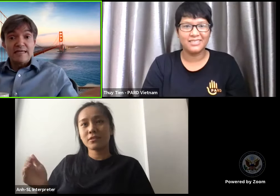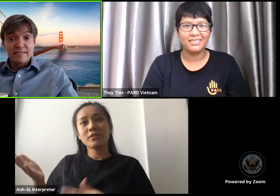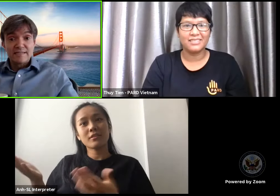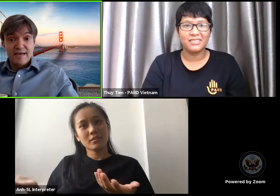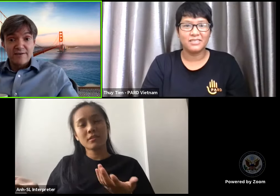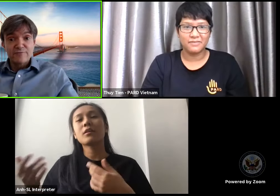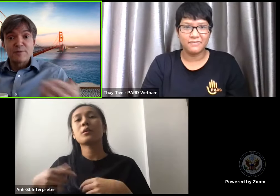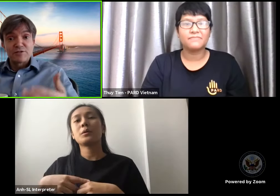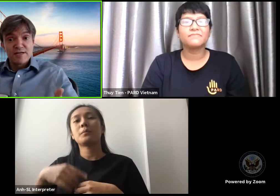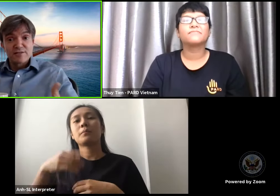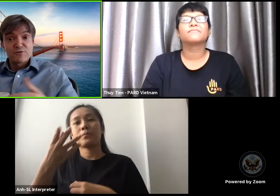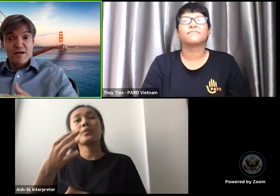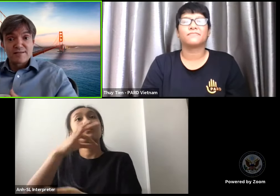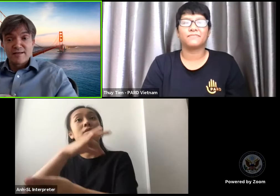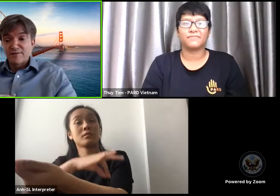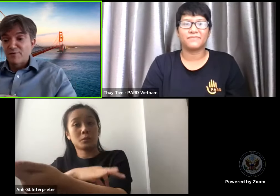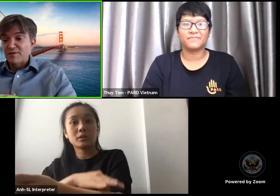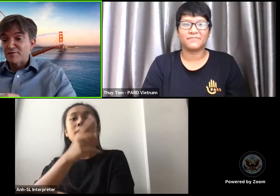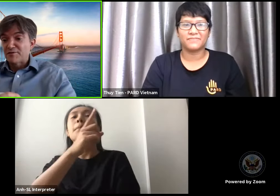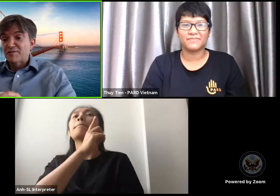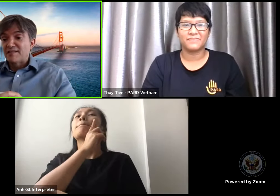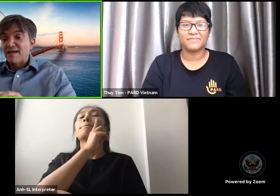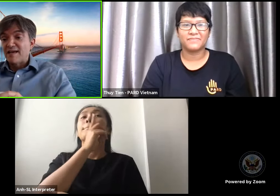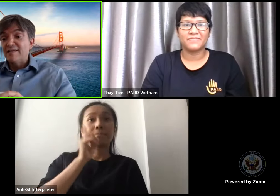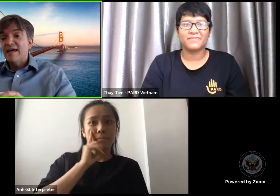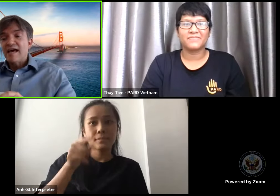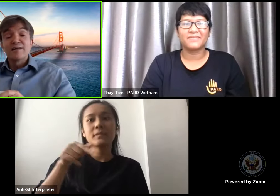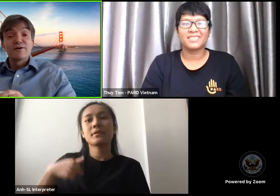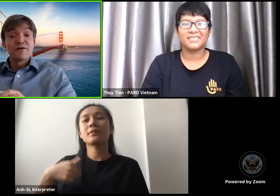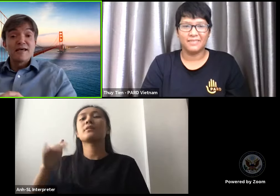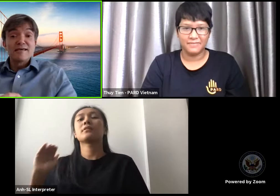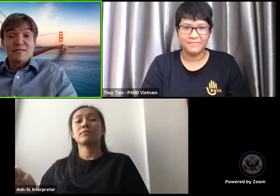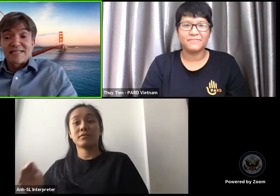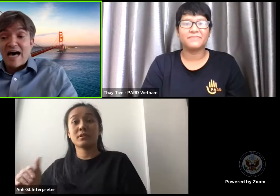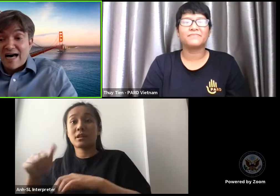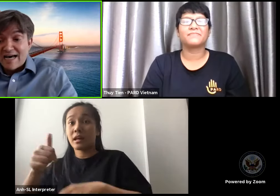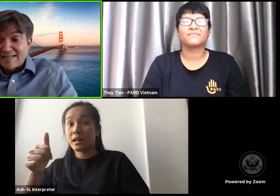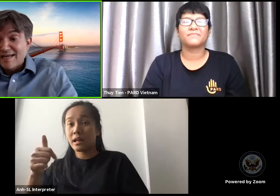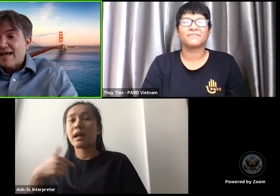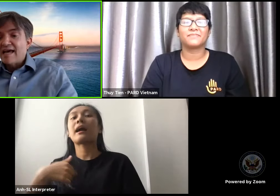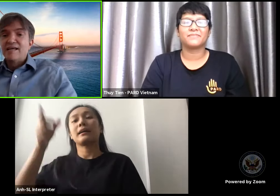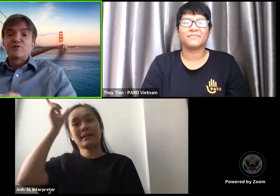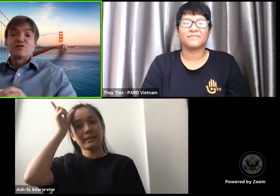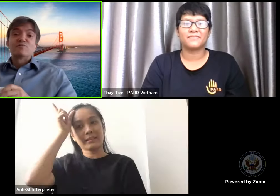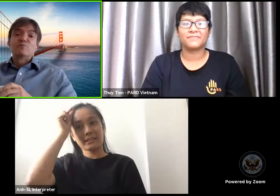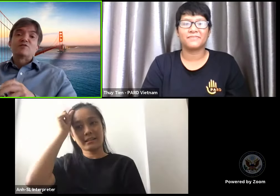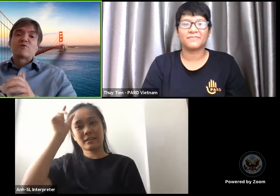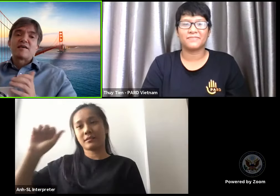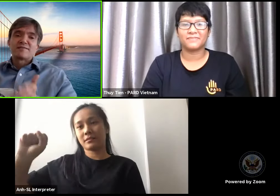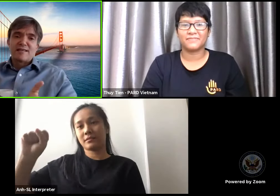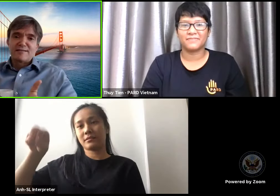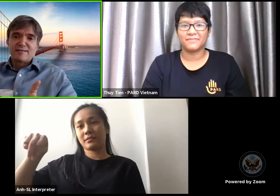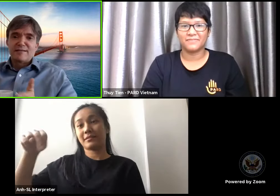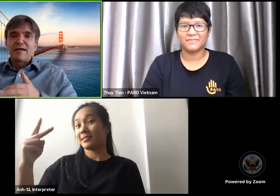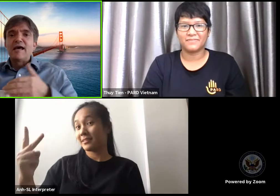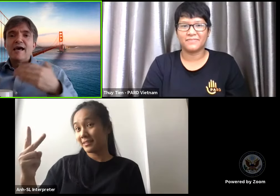is deaf, but she has a translator with her today, and her name is Anh, and she will be translating